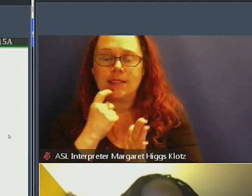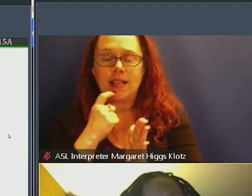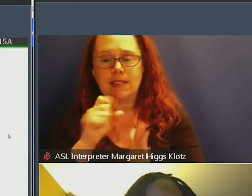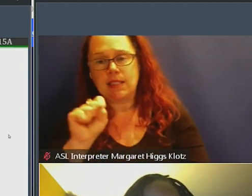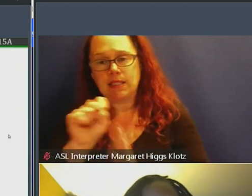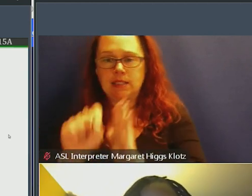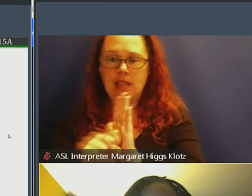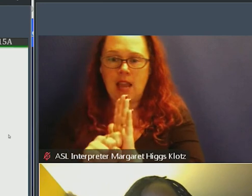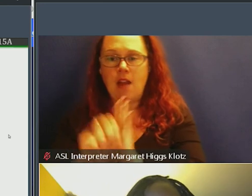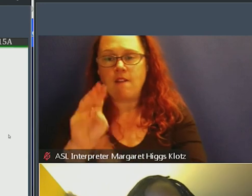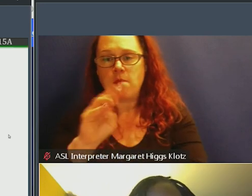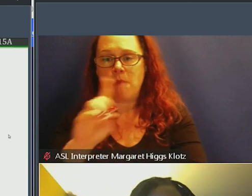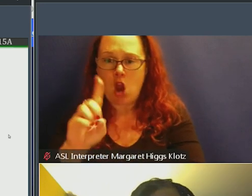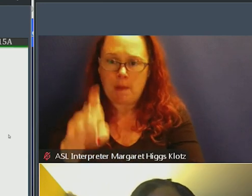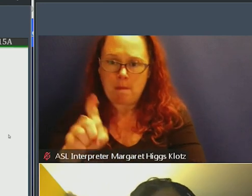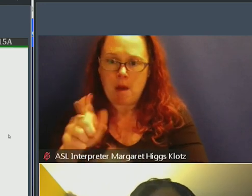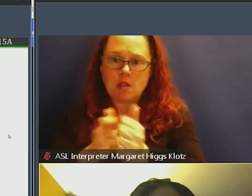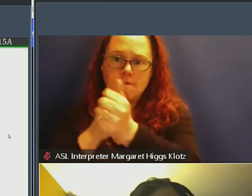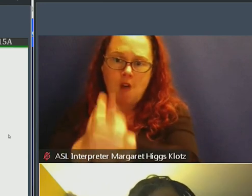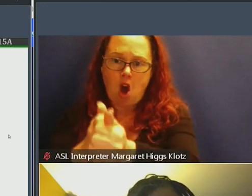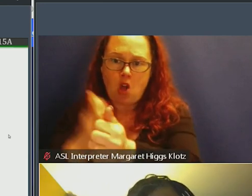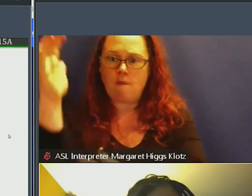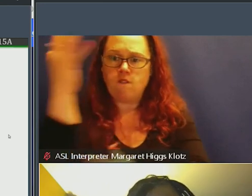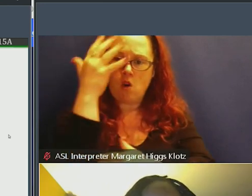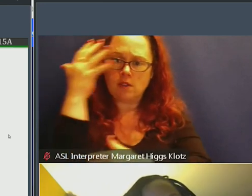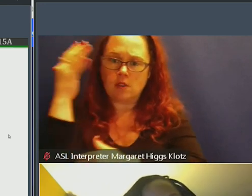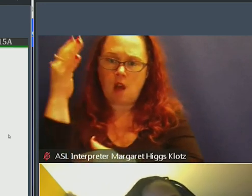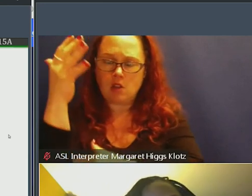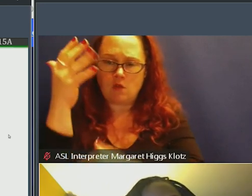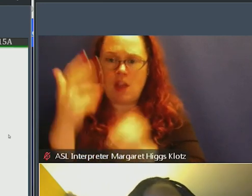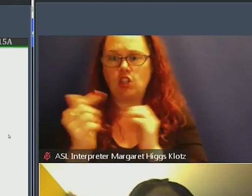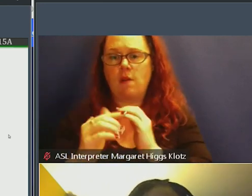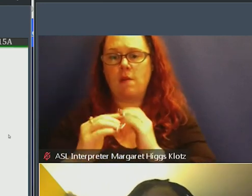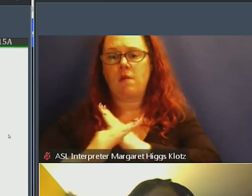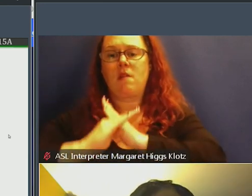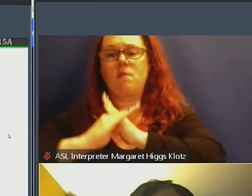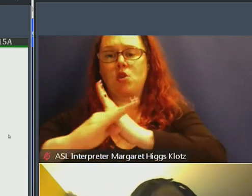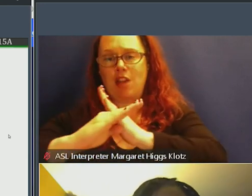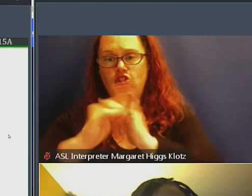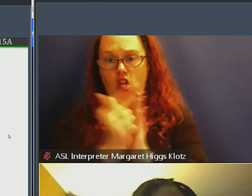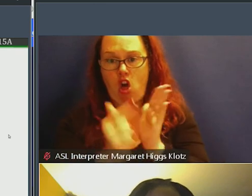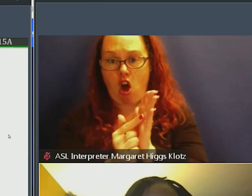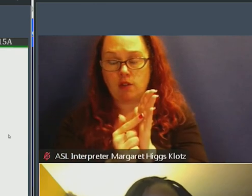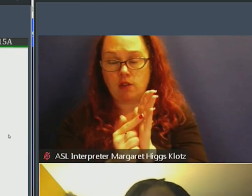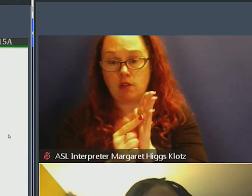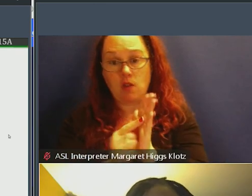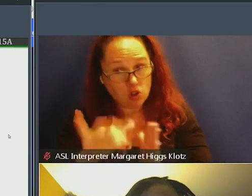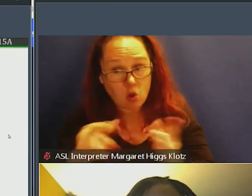conservation laws that actually happened. And so forever more until that law gets changed,